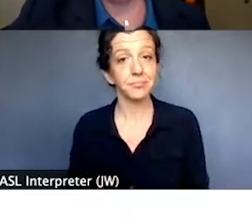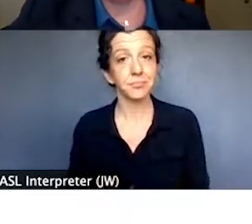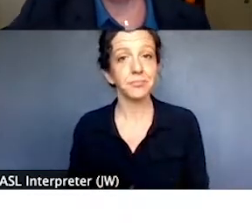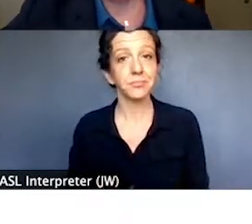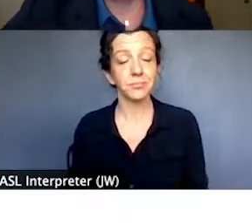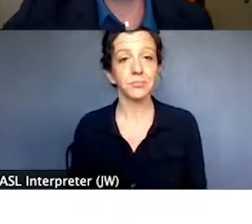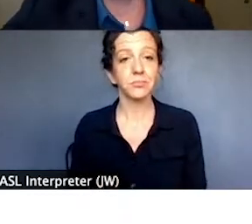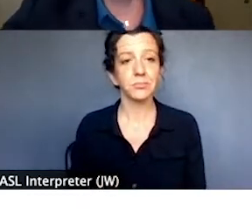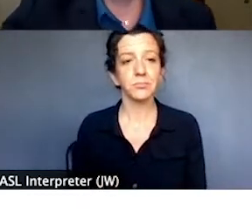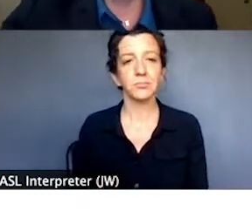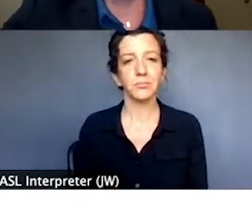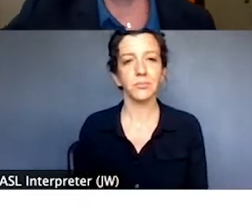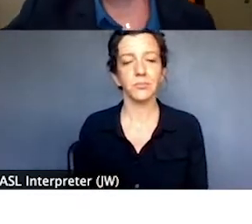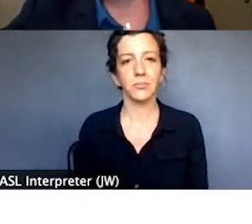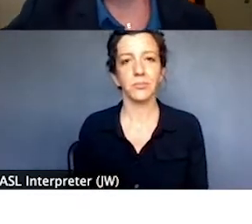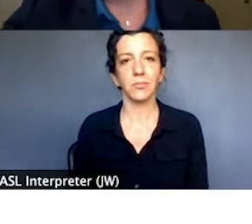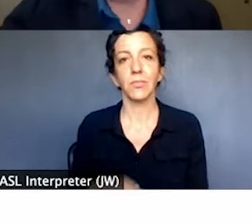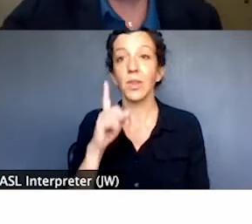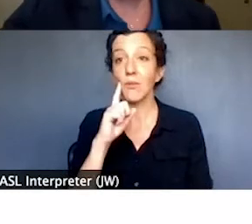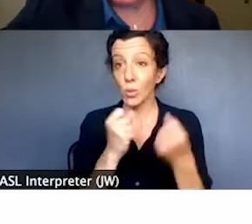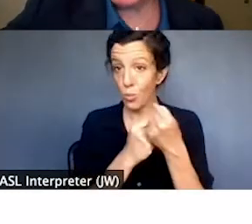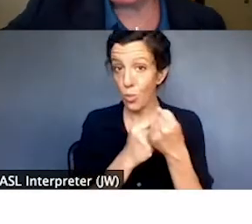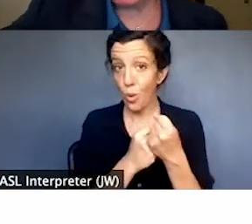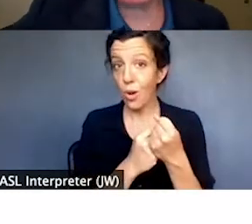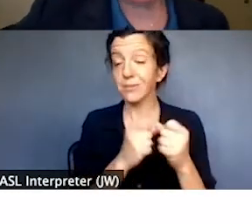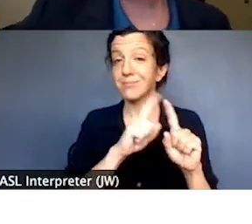And then also Pete Buttigieg weighed in for some reason in support of it.